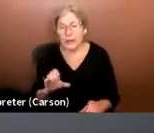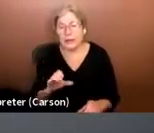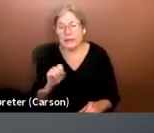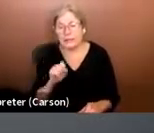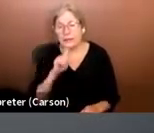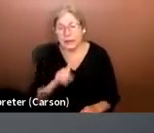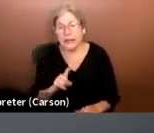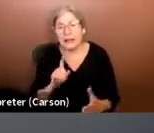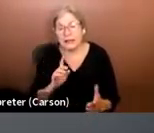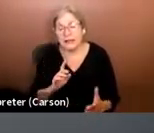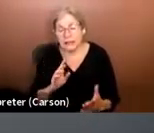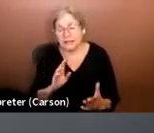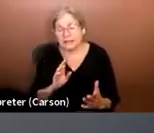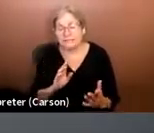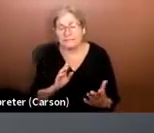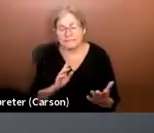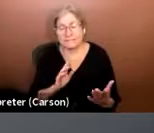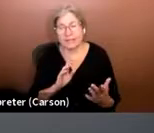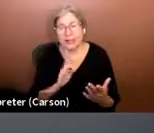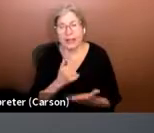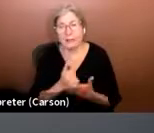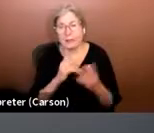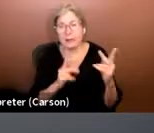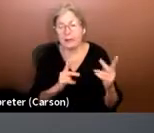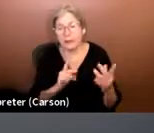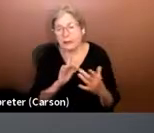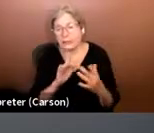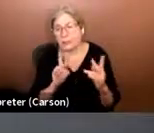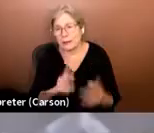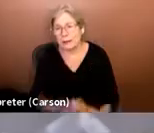ing people. Nick Sousanis: I think that's a